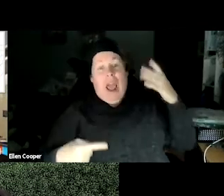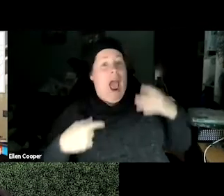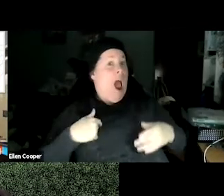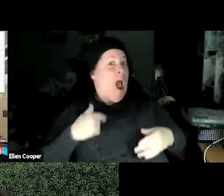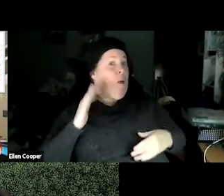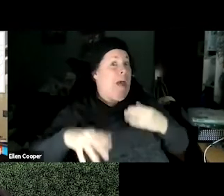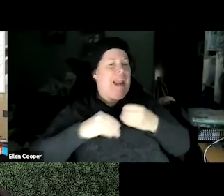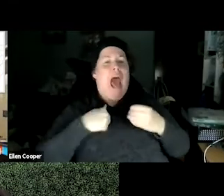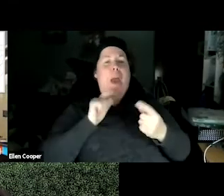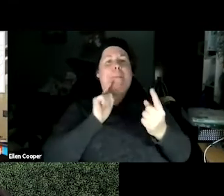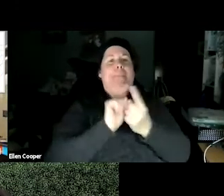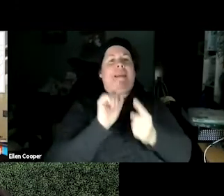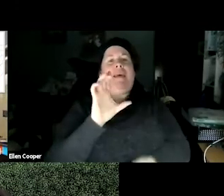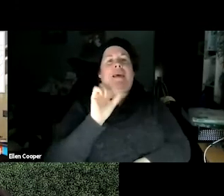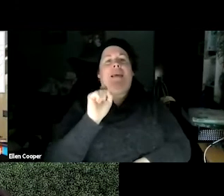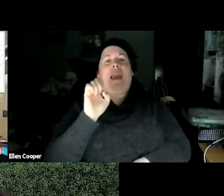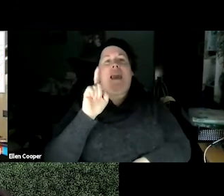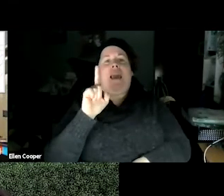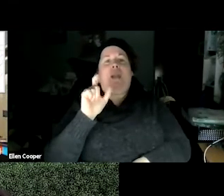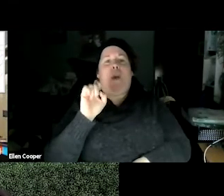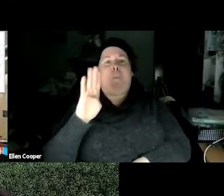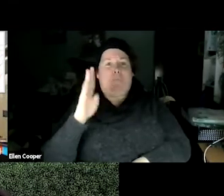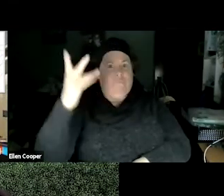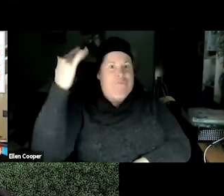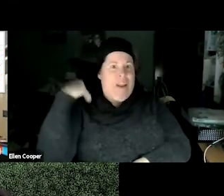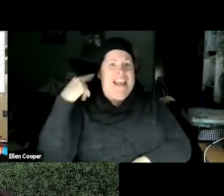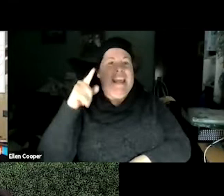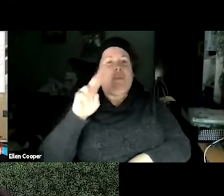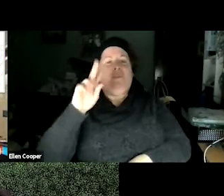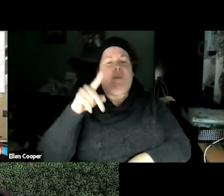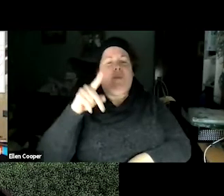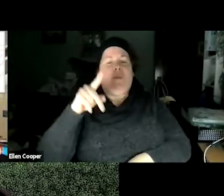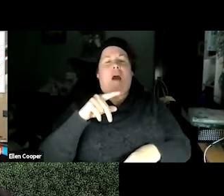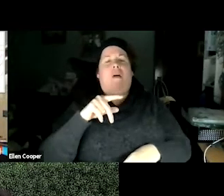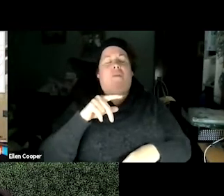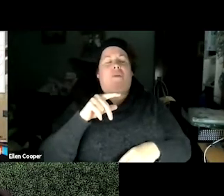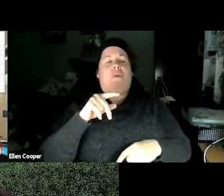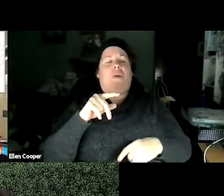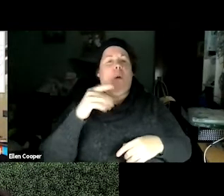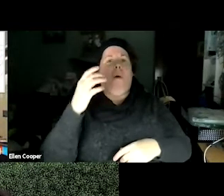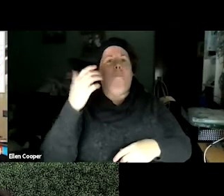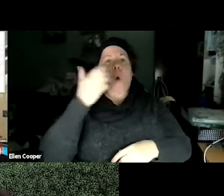Caleb years ago when he was the VP of mobile security at IBM and he went on,